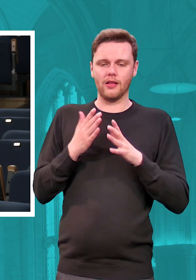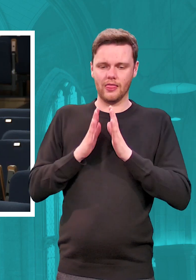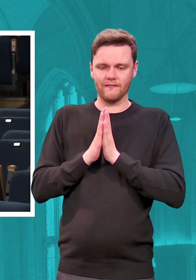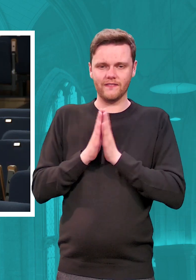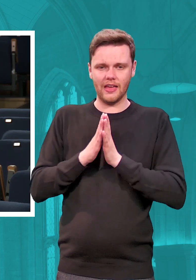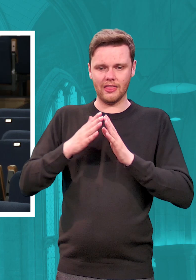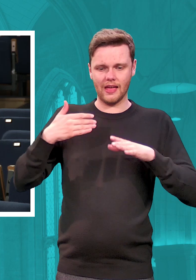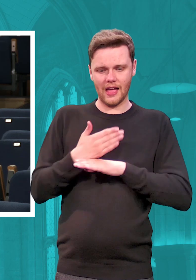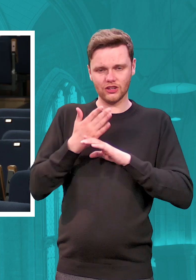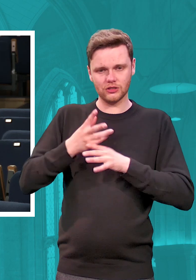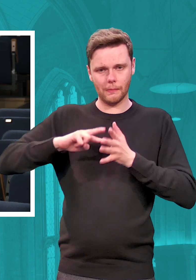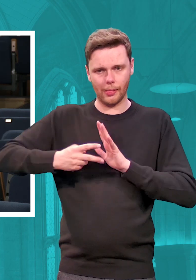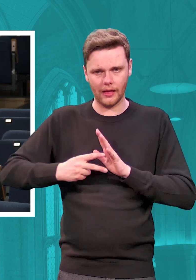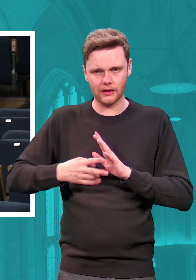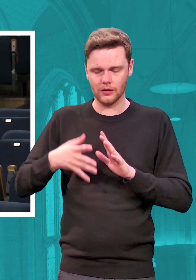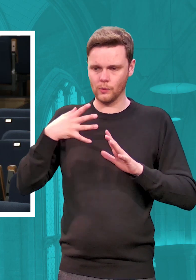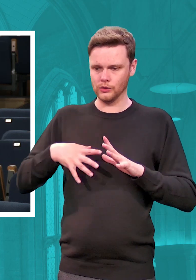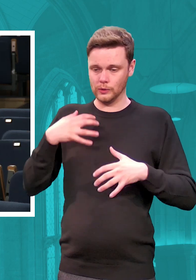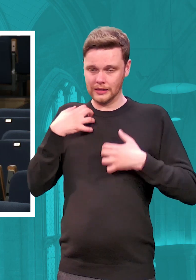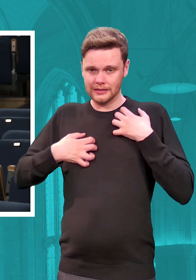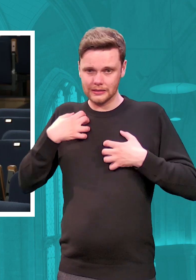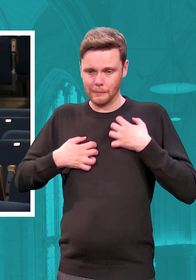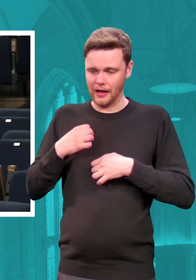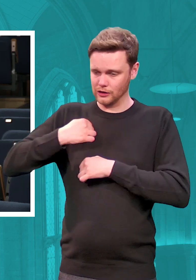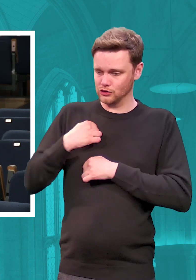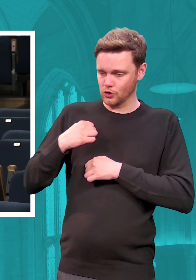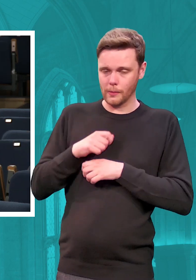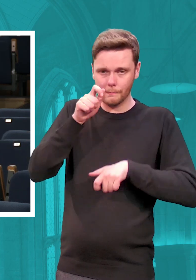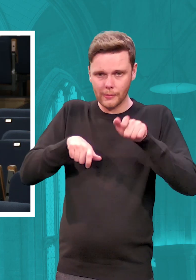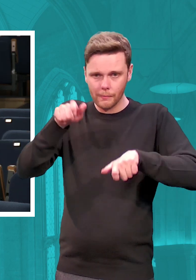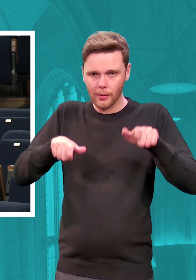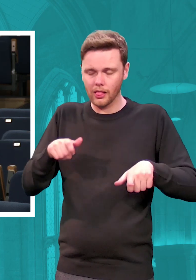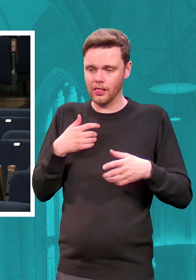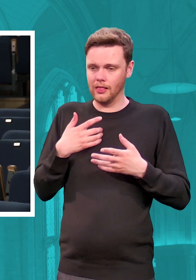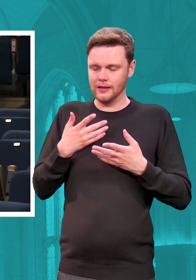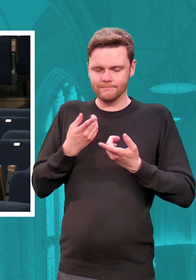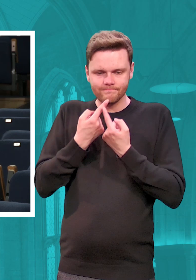It is to inspire the people of Scotland and beyond with the good news of Jesus Christ